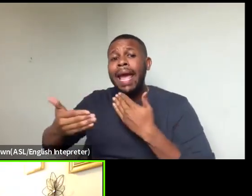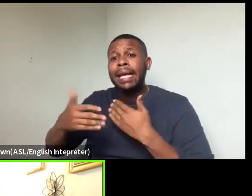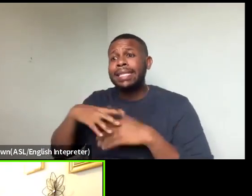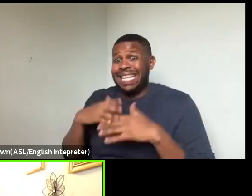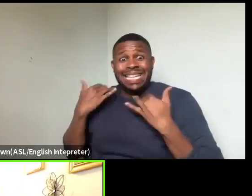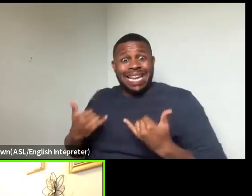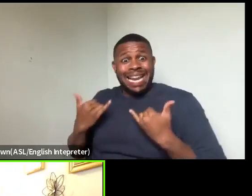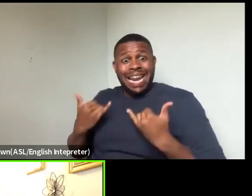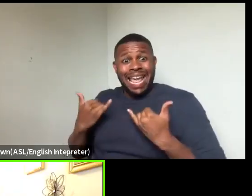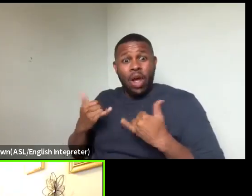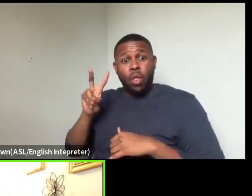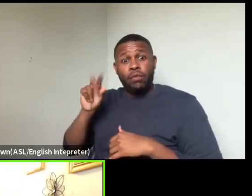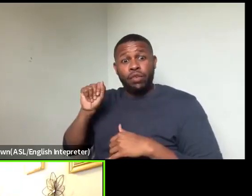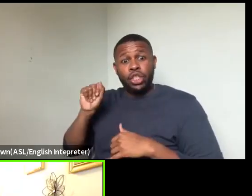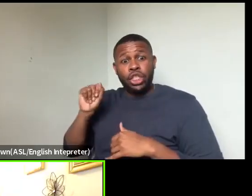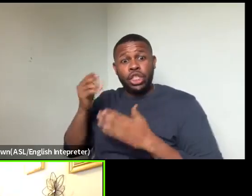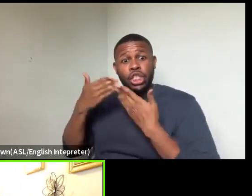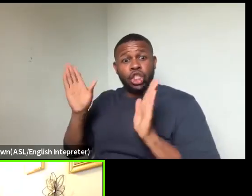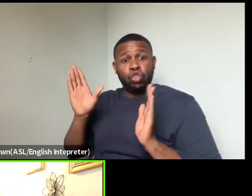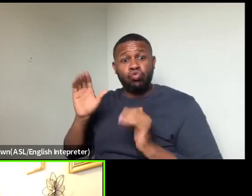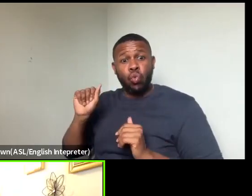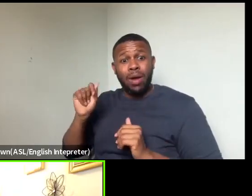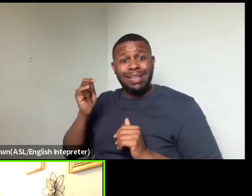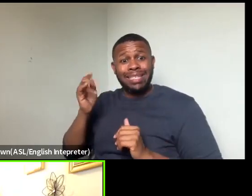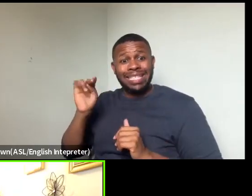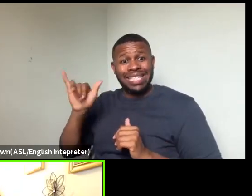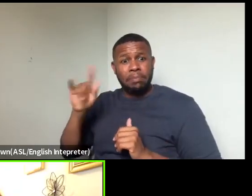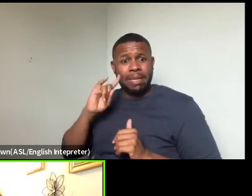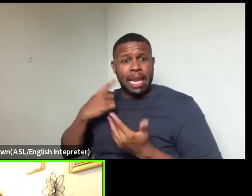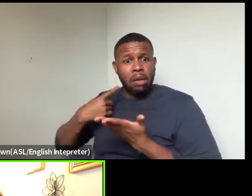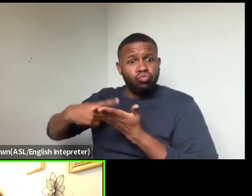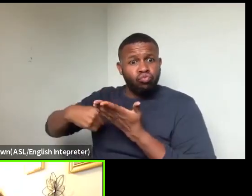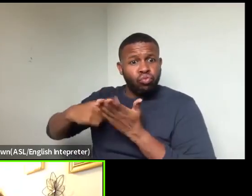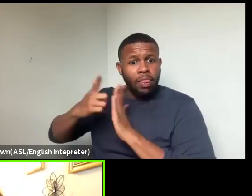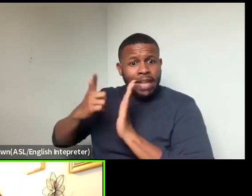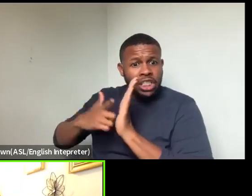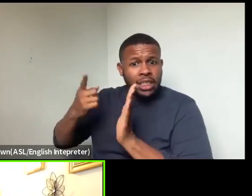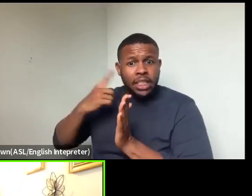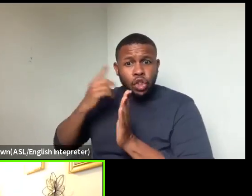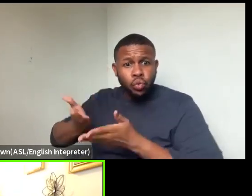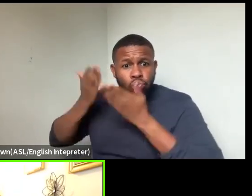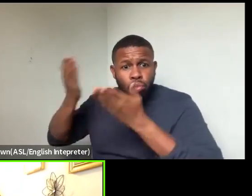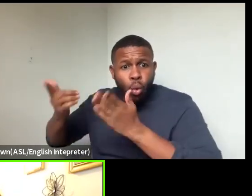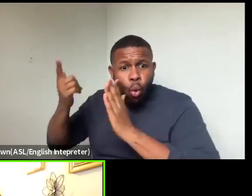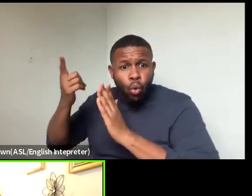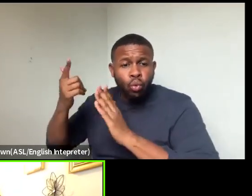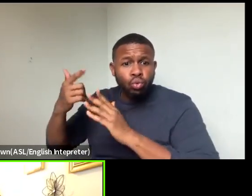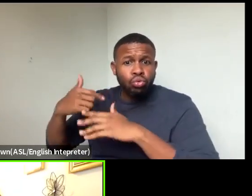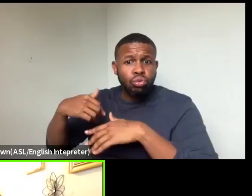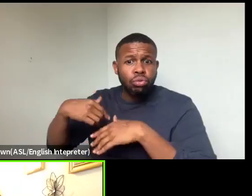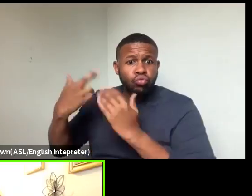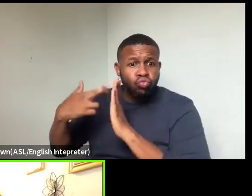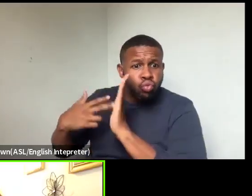surprised if it comes back down the line, hopefully sooner rather than later. Okay.